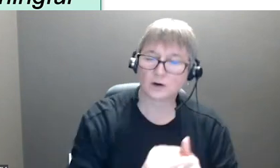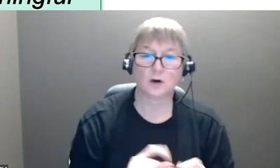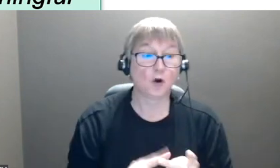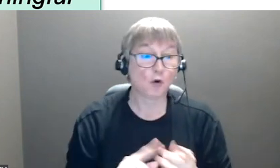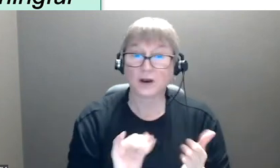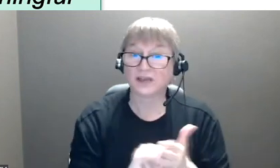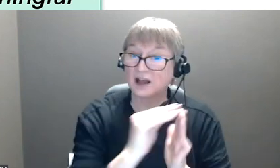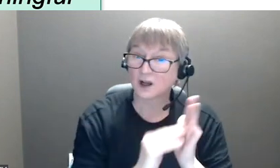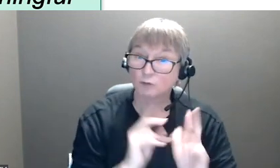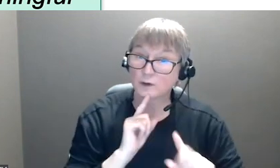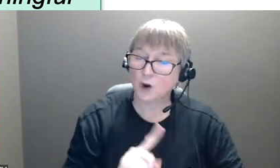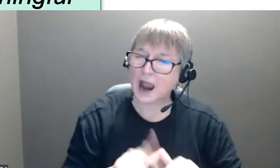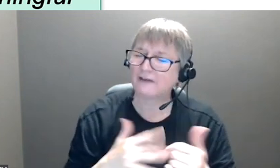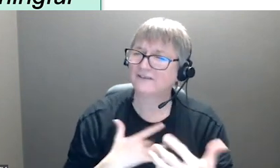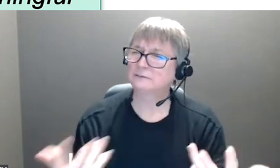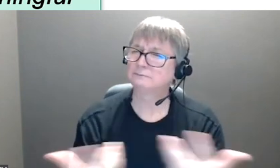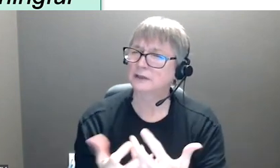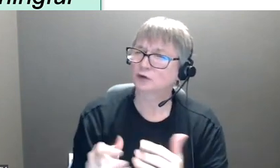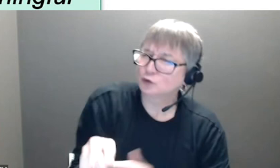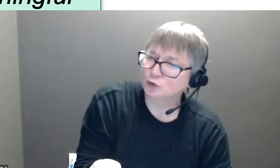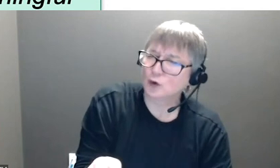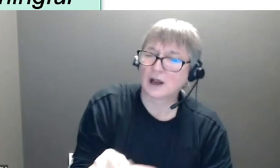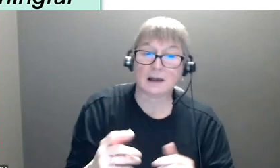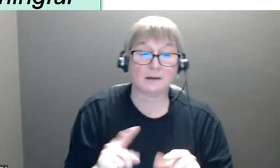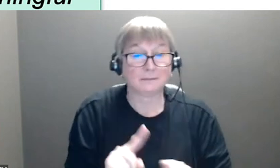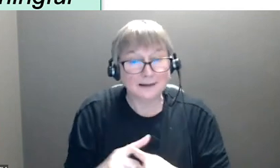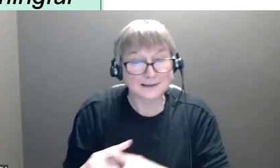and we want to seek your feedback on how to increase participation of women